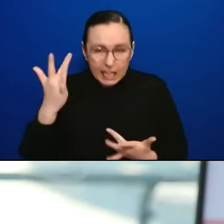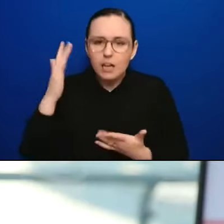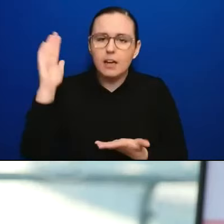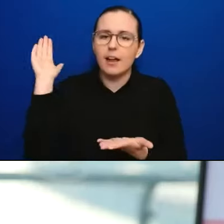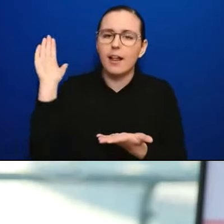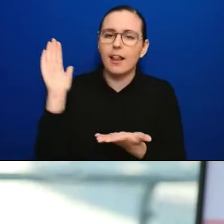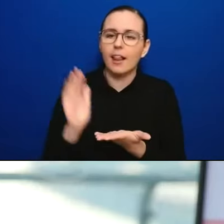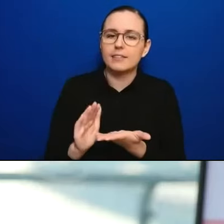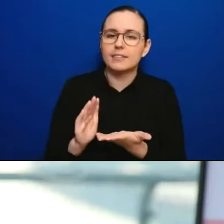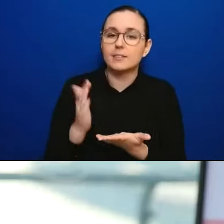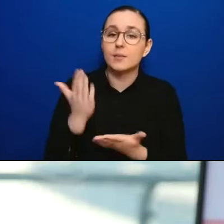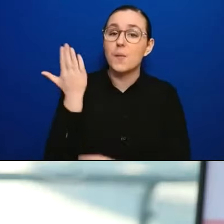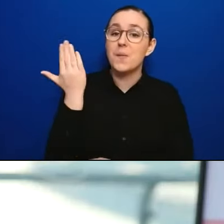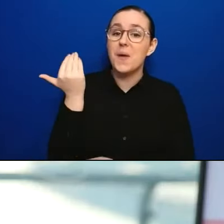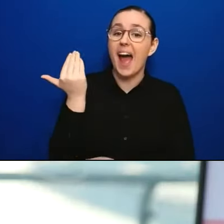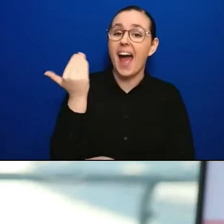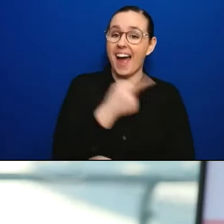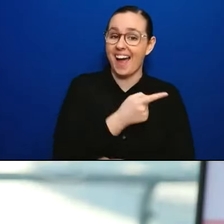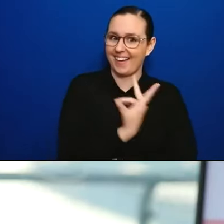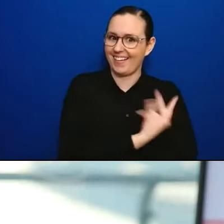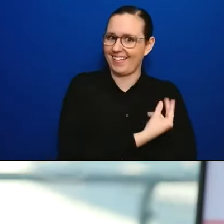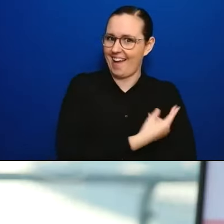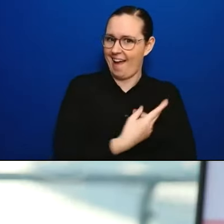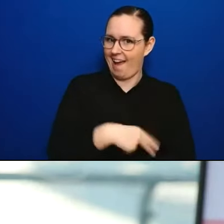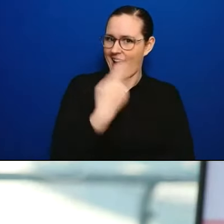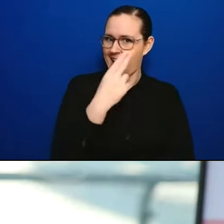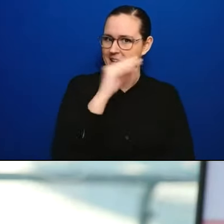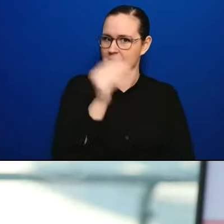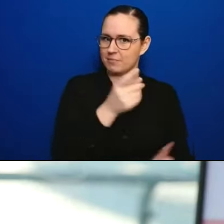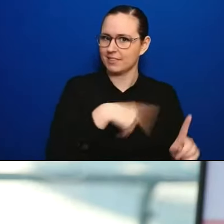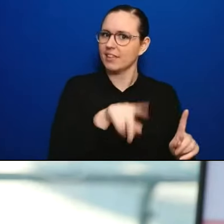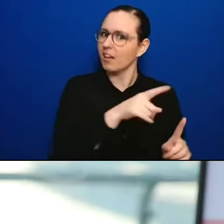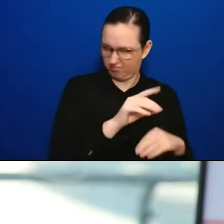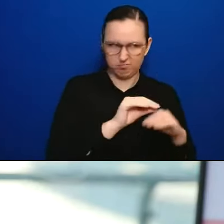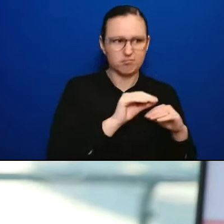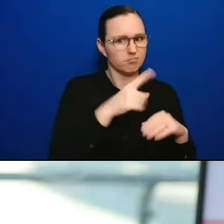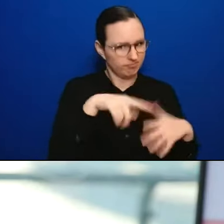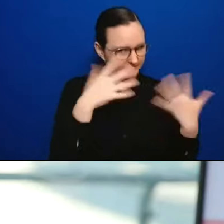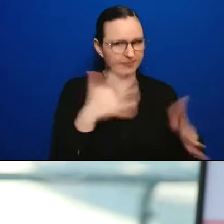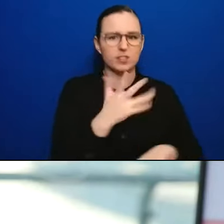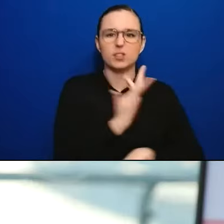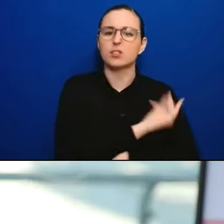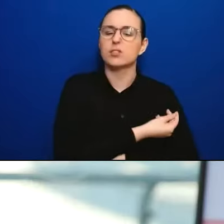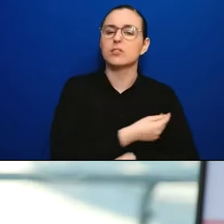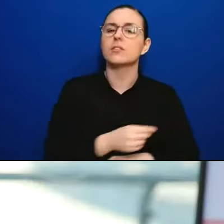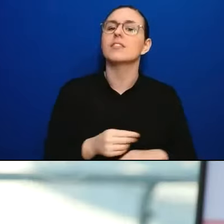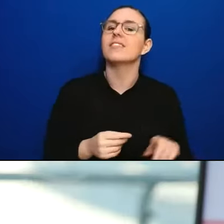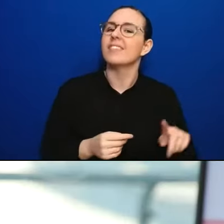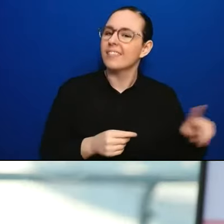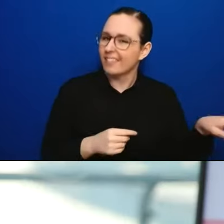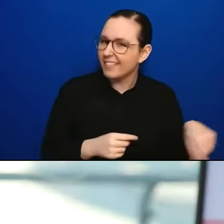severity of illness for most is far less and this is absolutely because of the very high levels